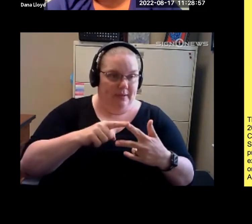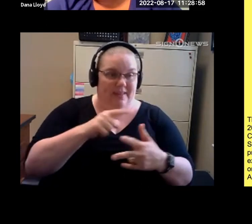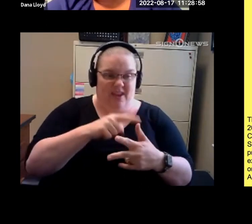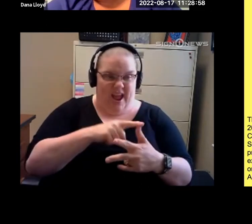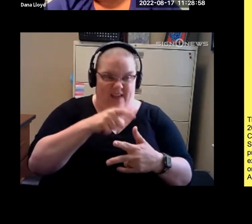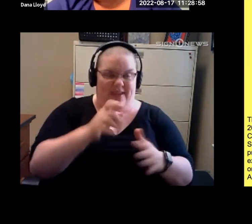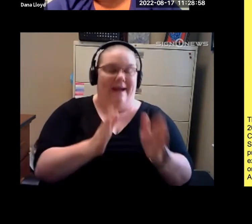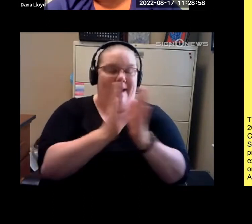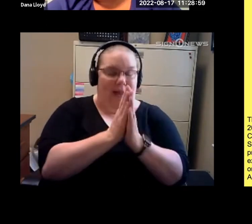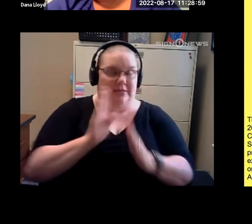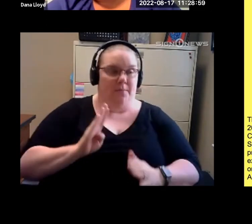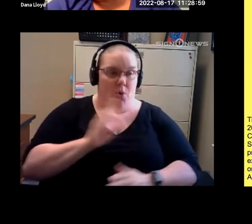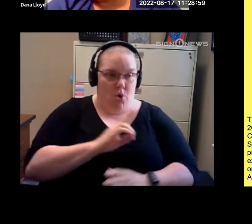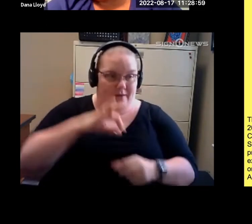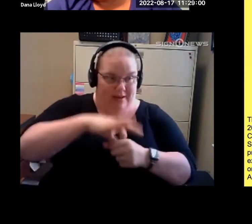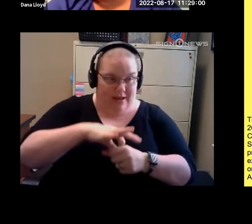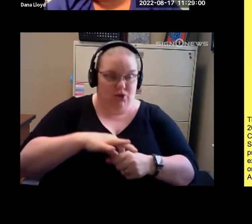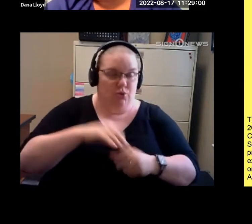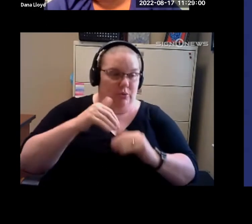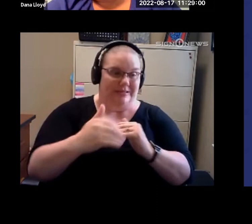um and you can do that by going to your board collection